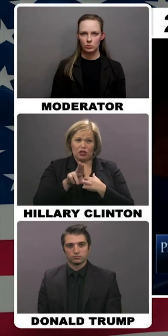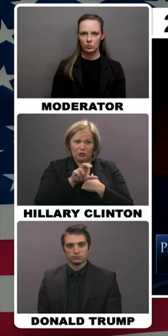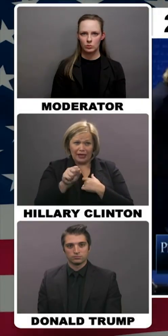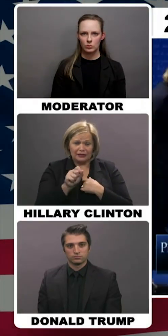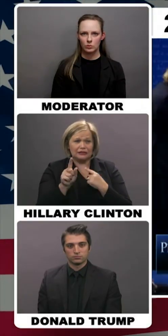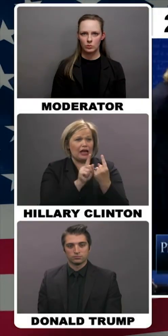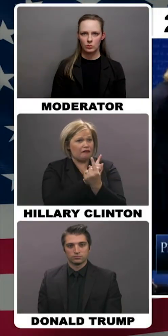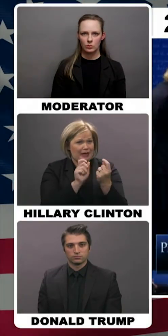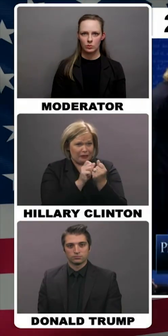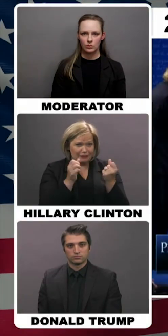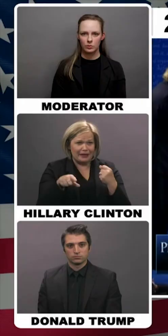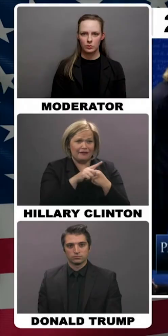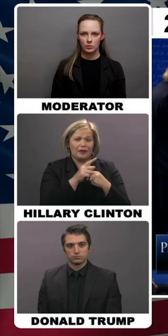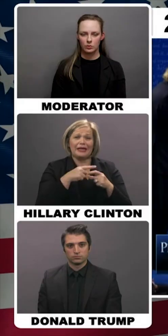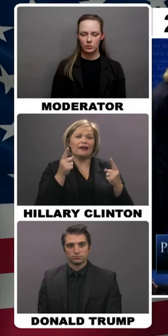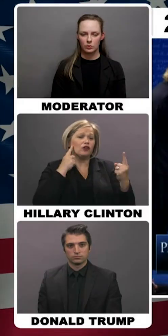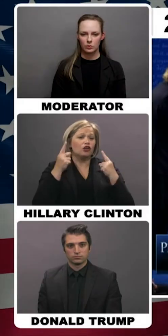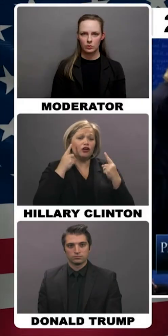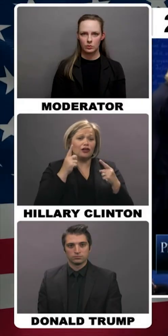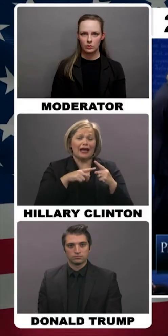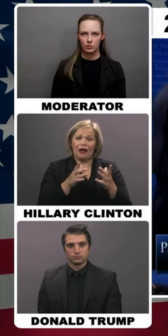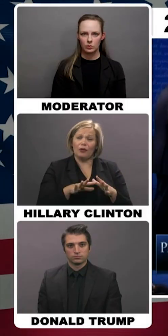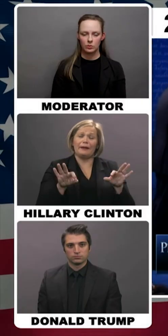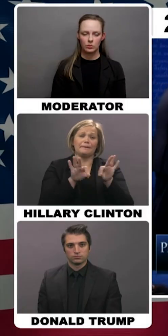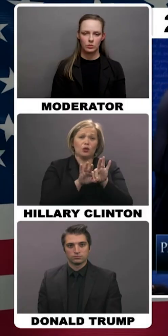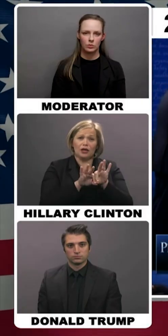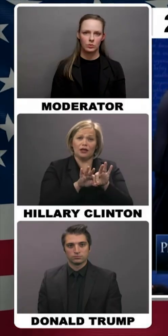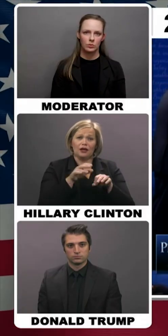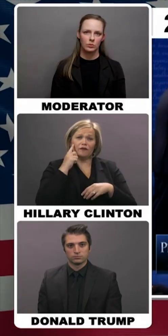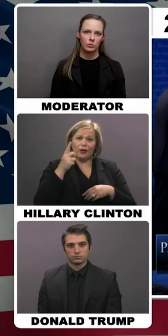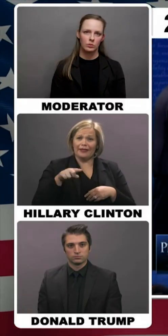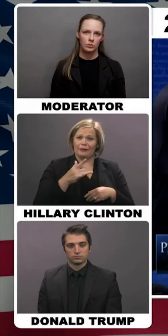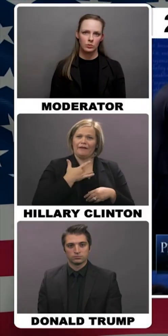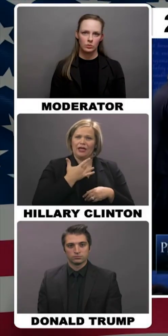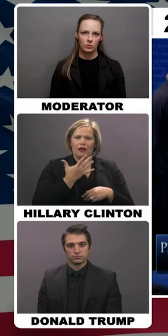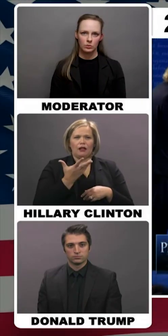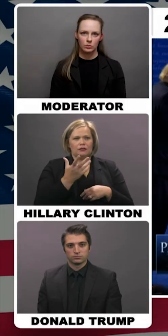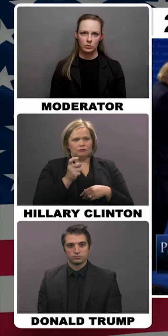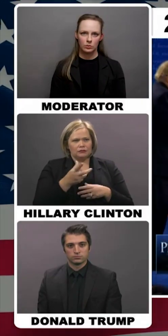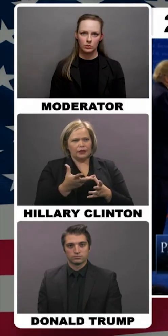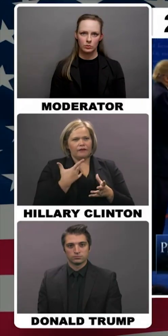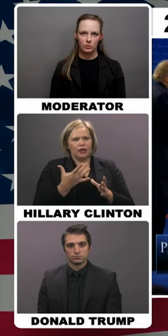and I've heard how important it is for them to feel that they are wanted and included